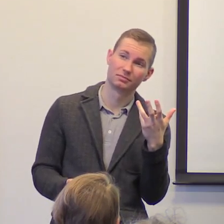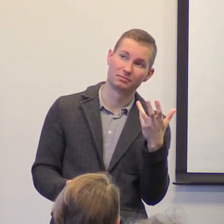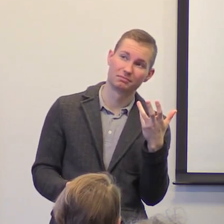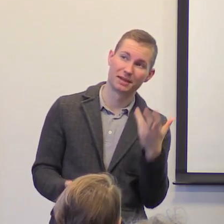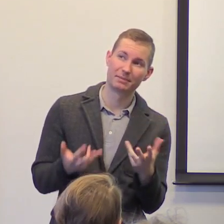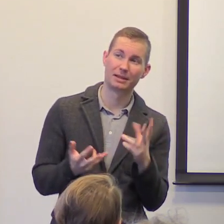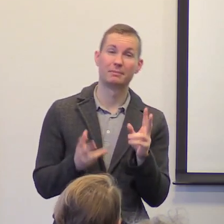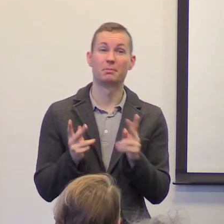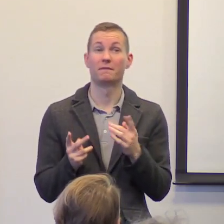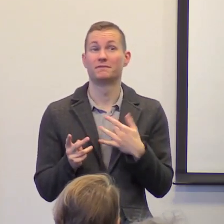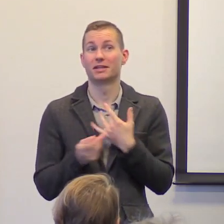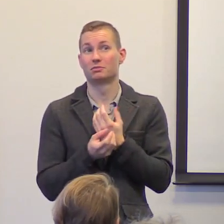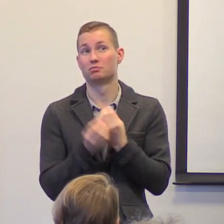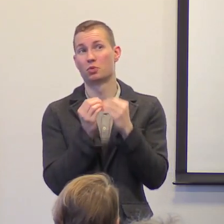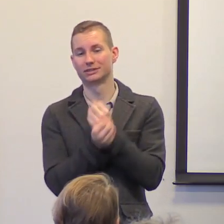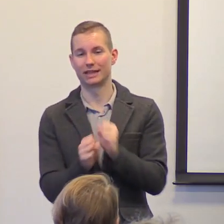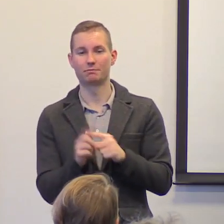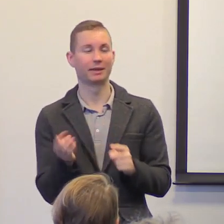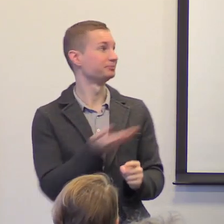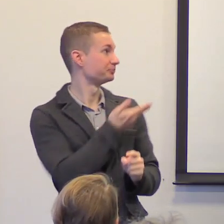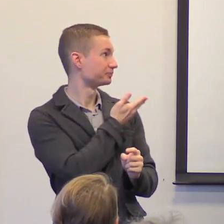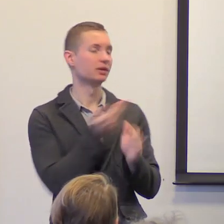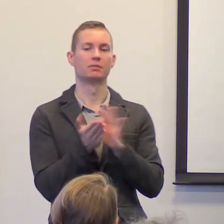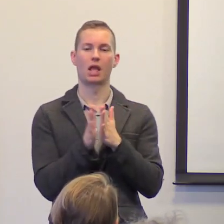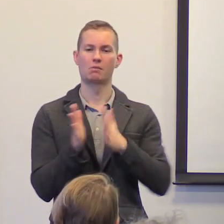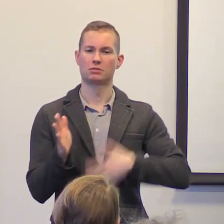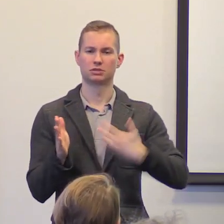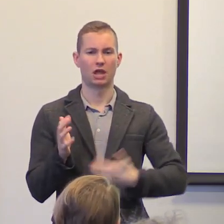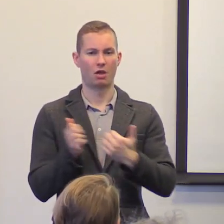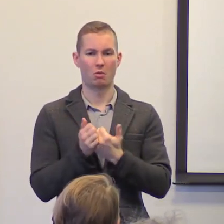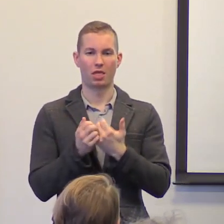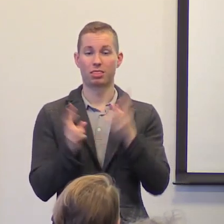But [John Girsoltan 00:21:48] got a little upset with these "random" searches when he